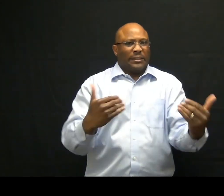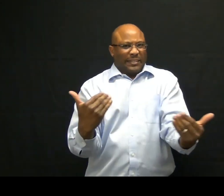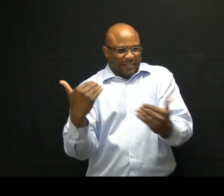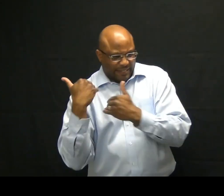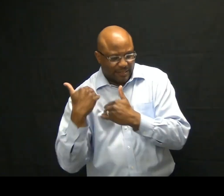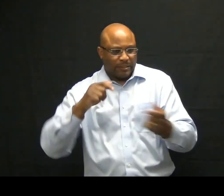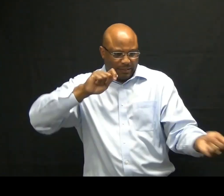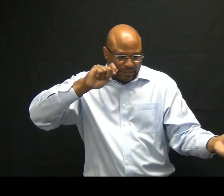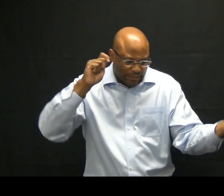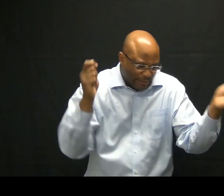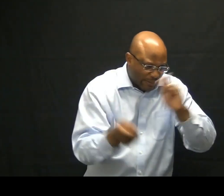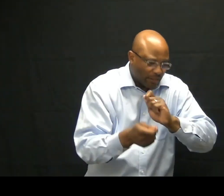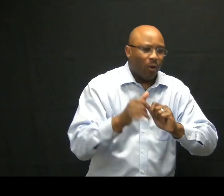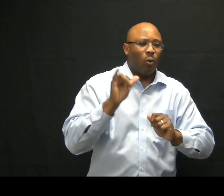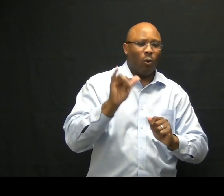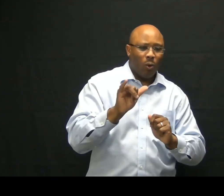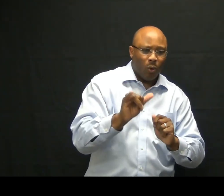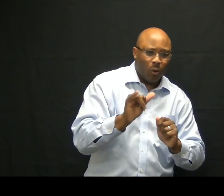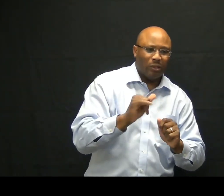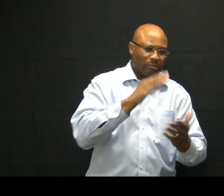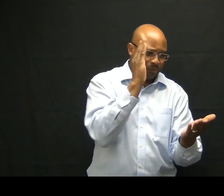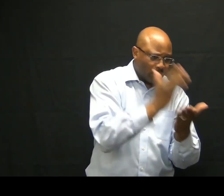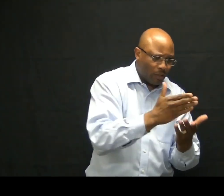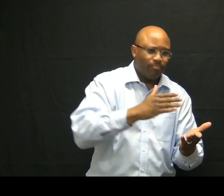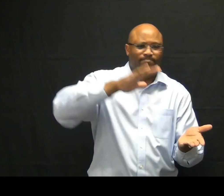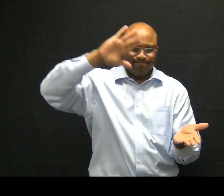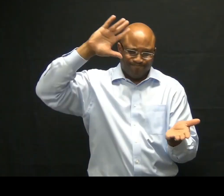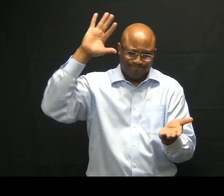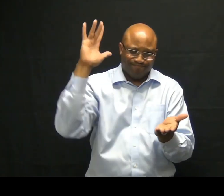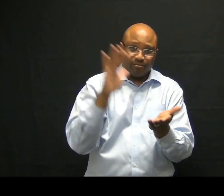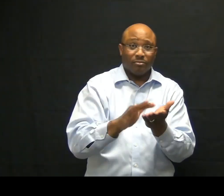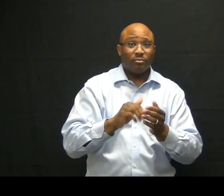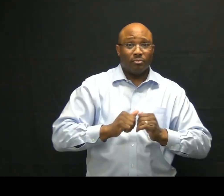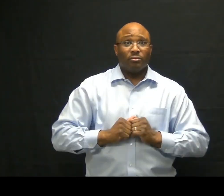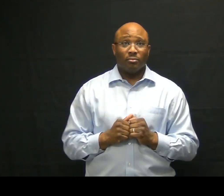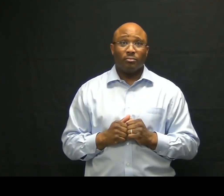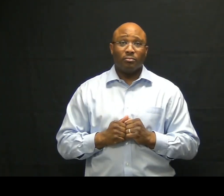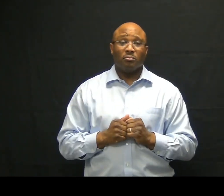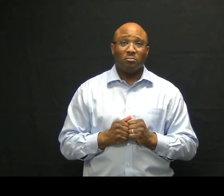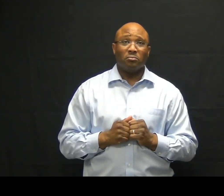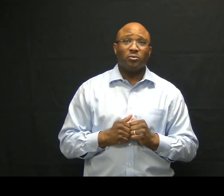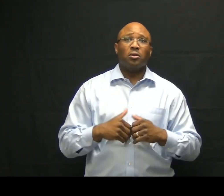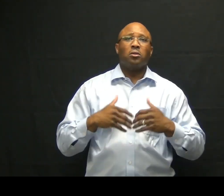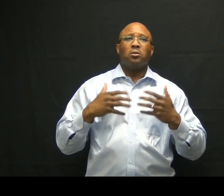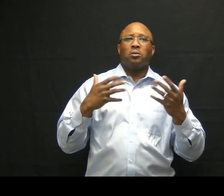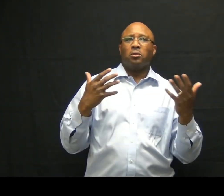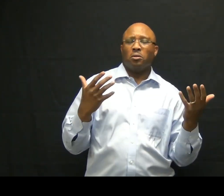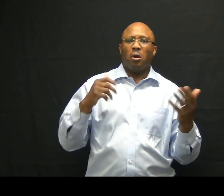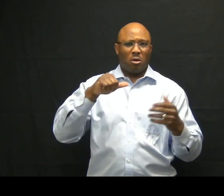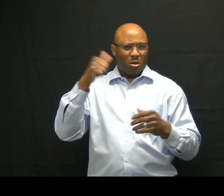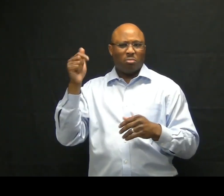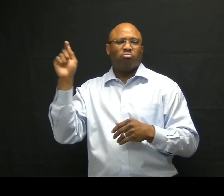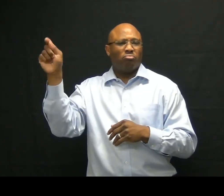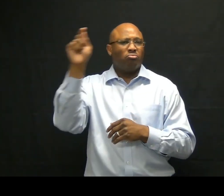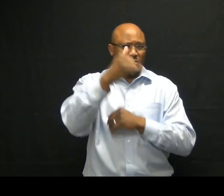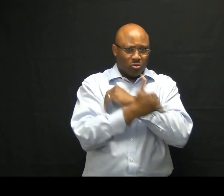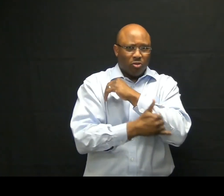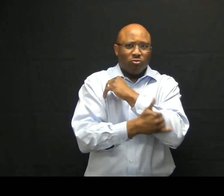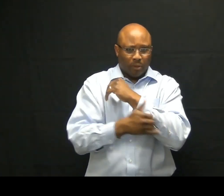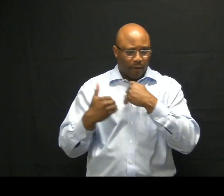of bullying behavior. The Bullying Prevention Program